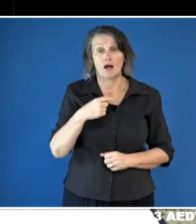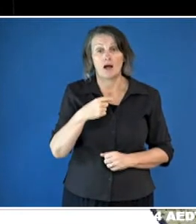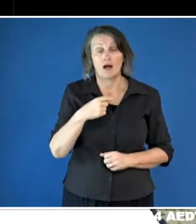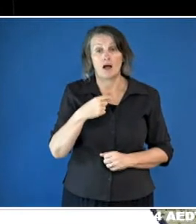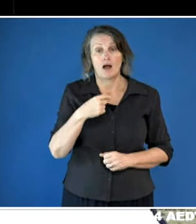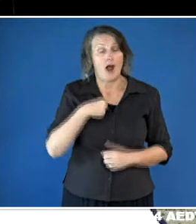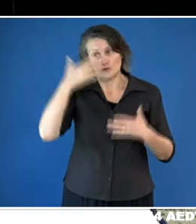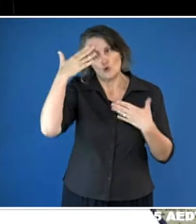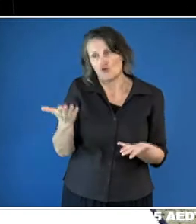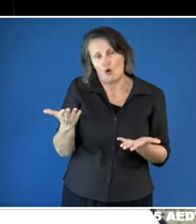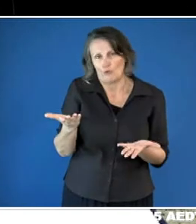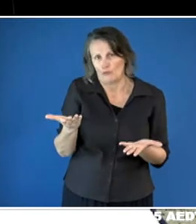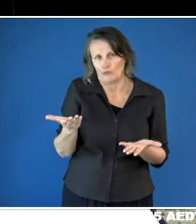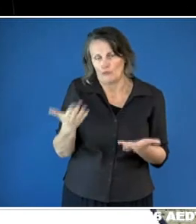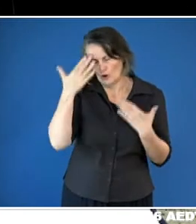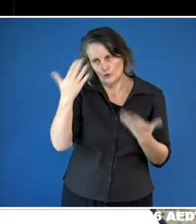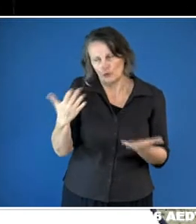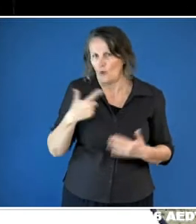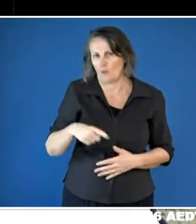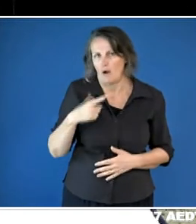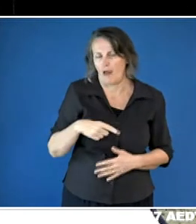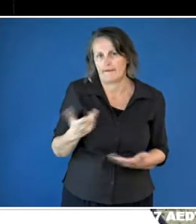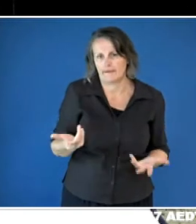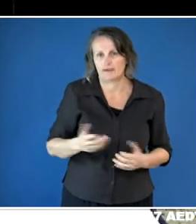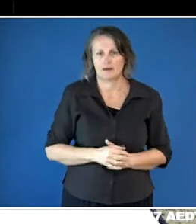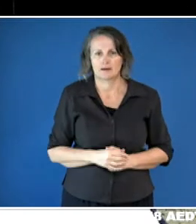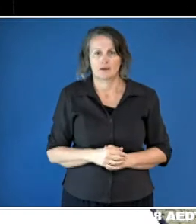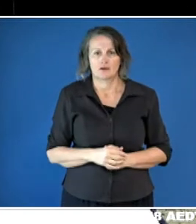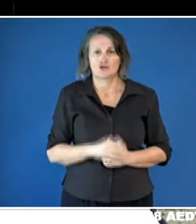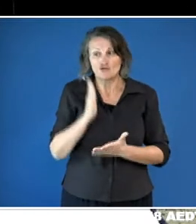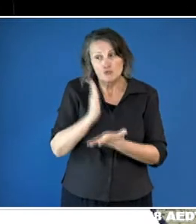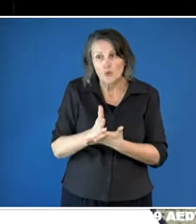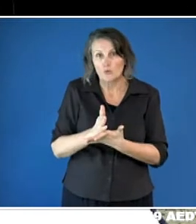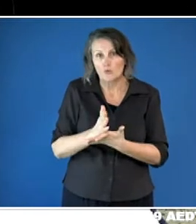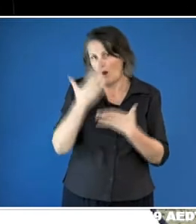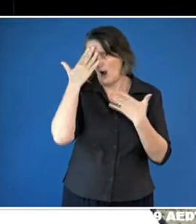It could be I've got disability, you know.